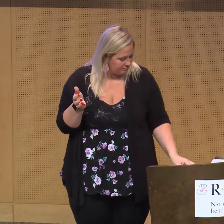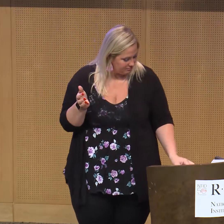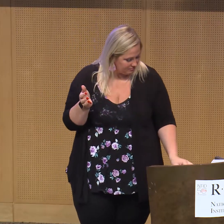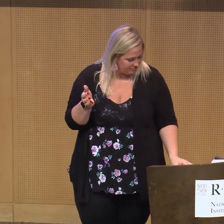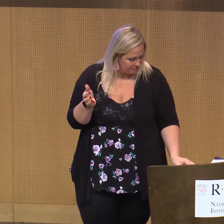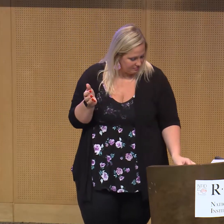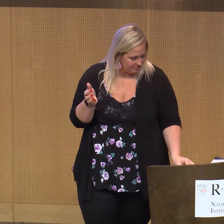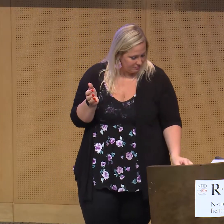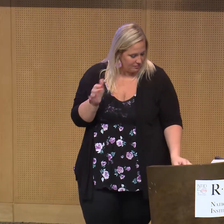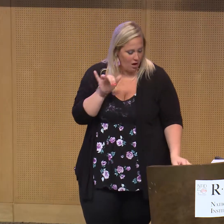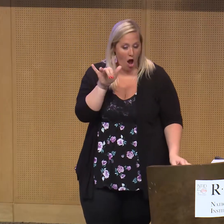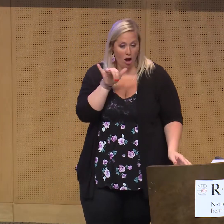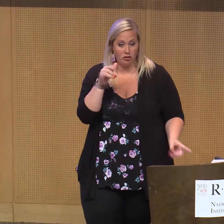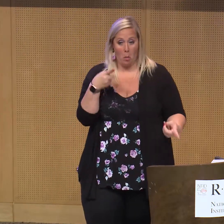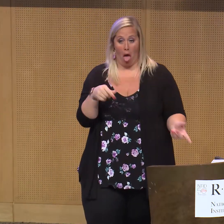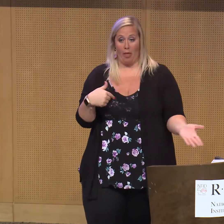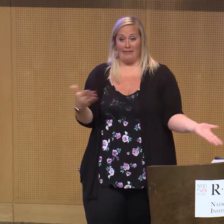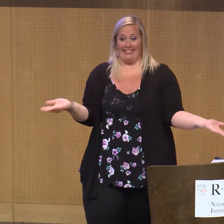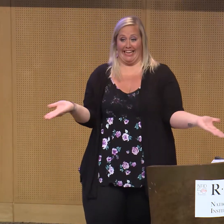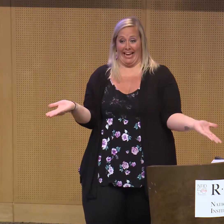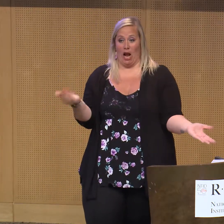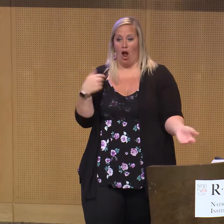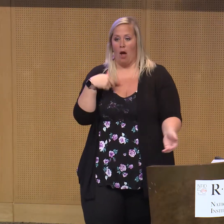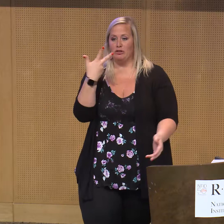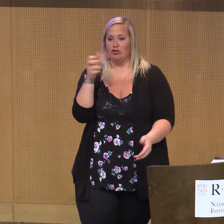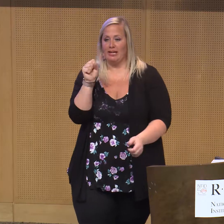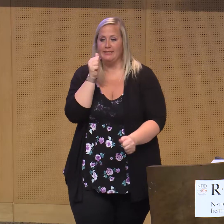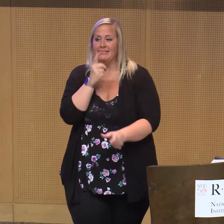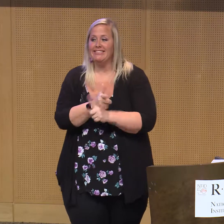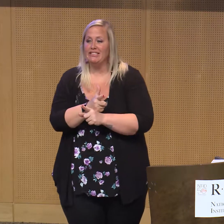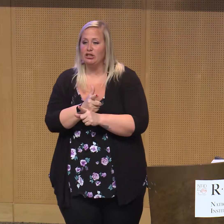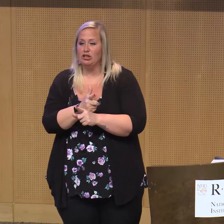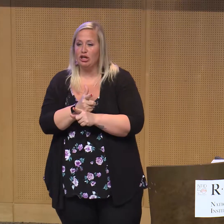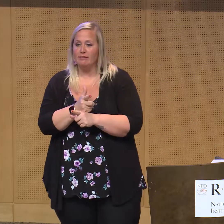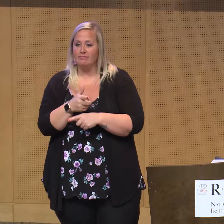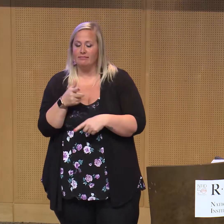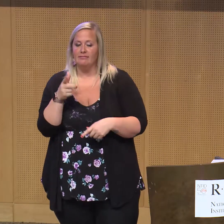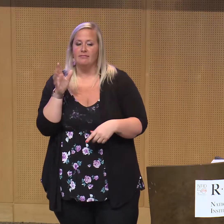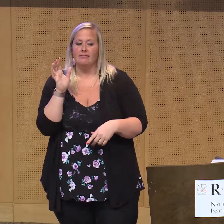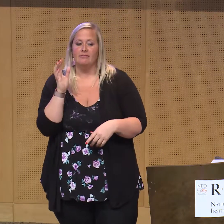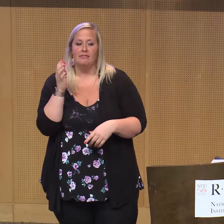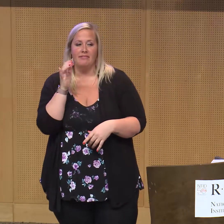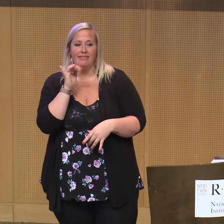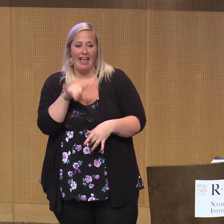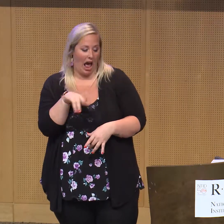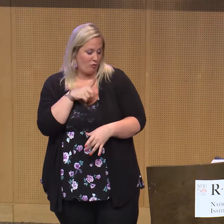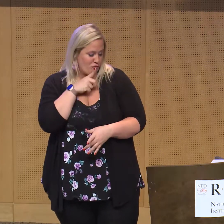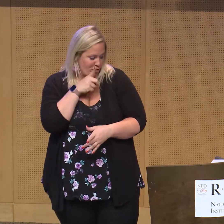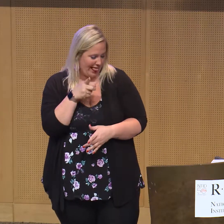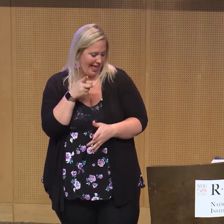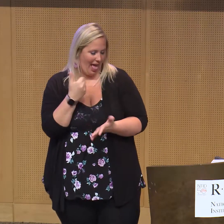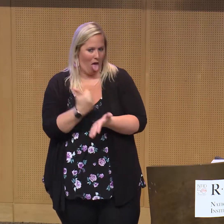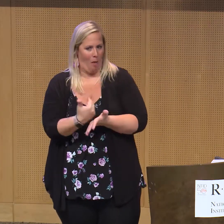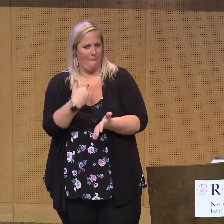I got into the program, really enjoyed it. While I was here, I was a Tri Sigma sister.